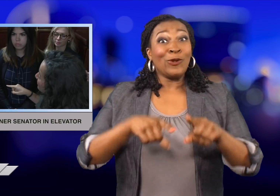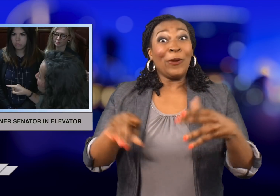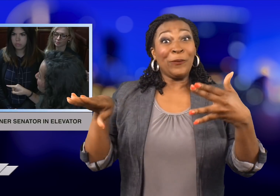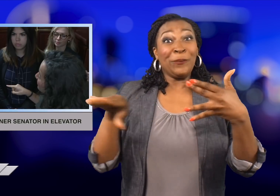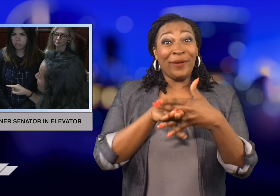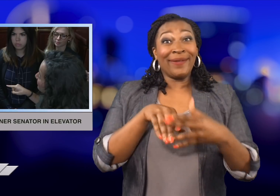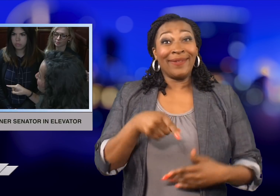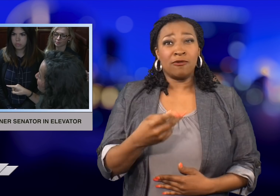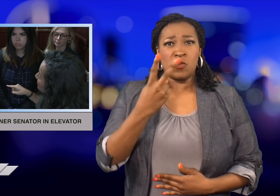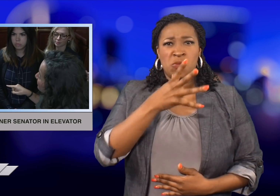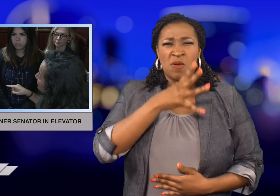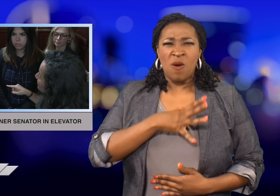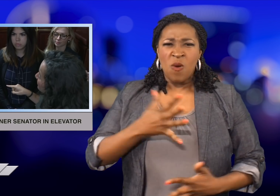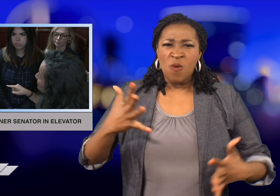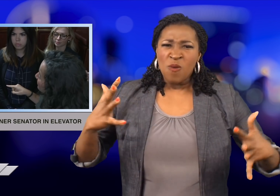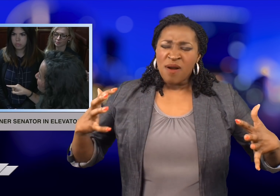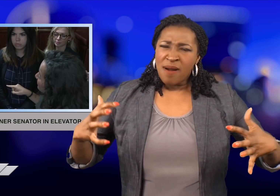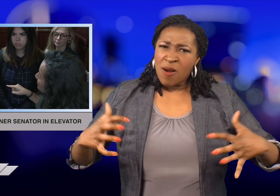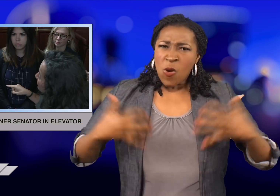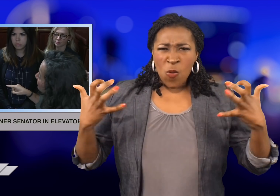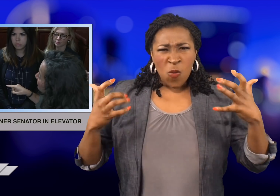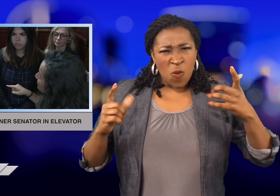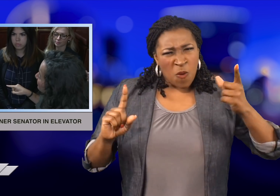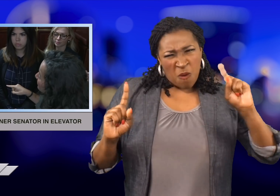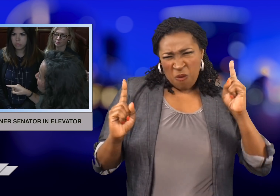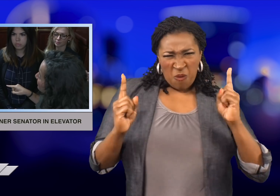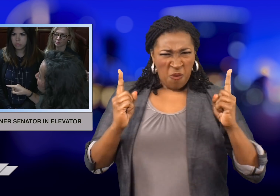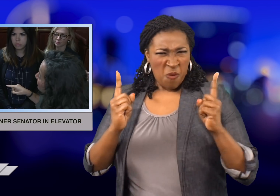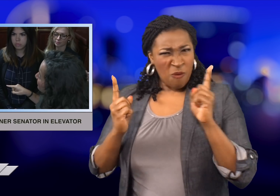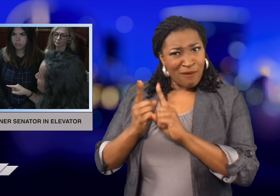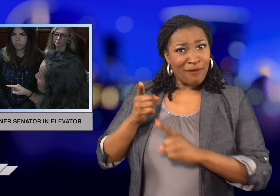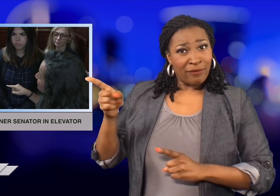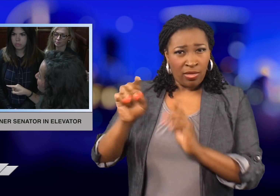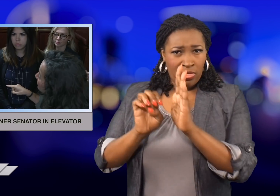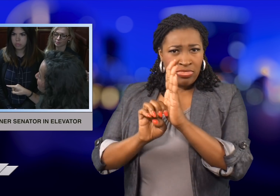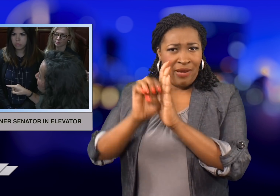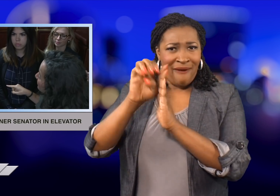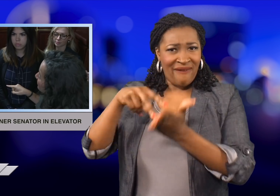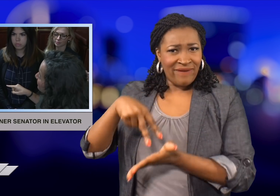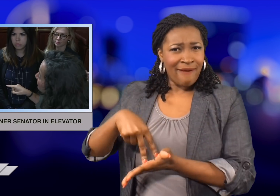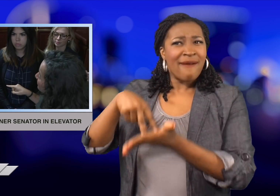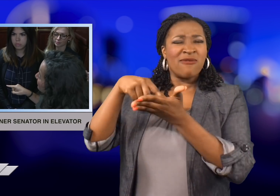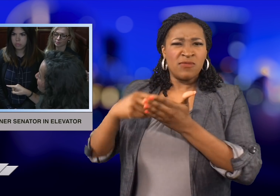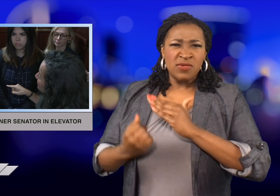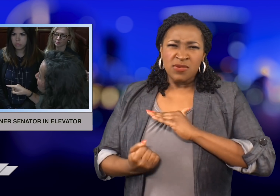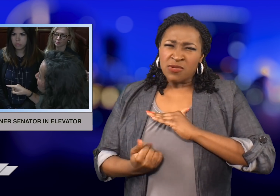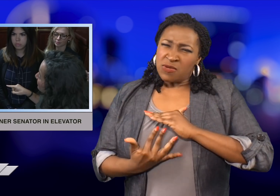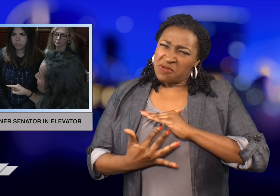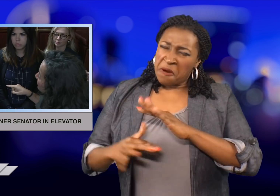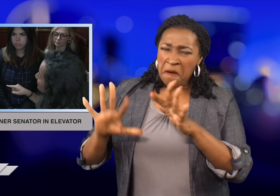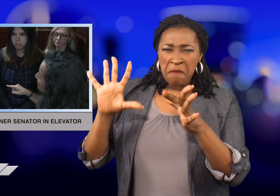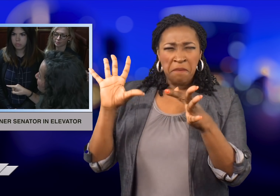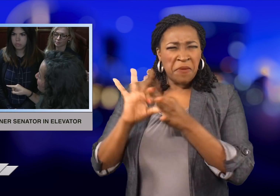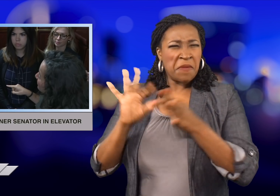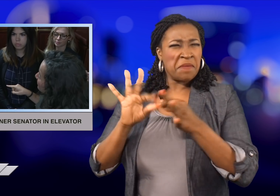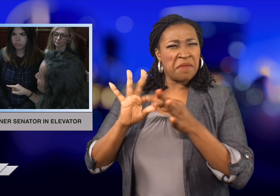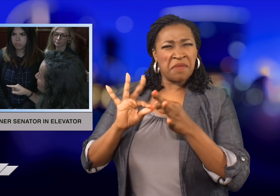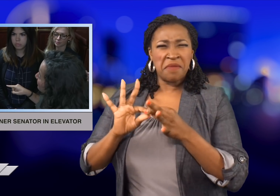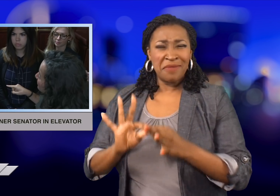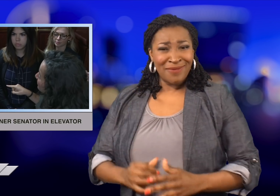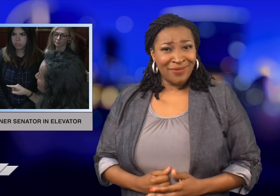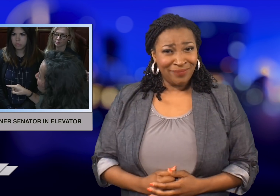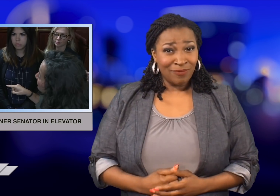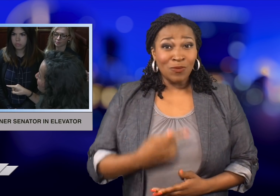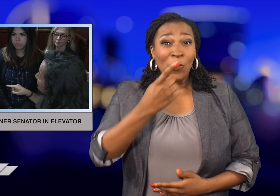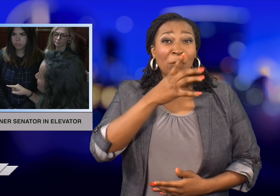During the break, two very angry women cornered Flake in an elevator and let him have it!